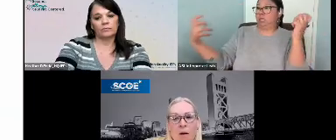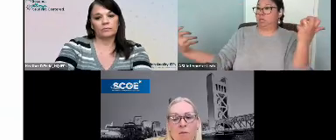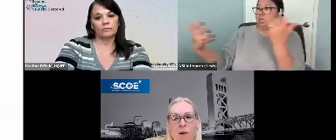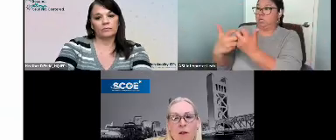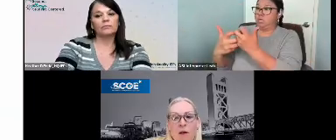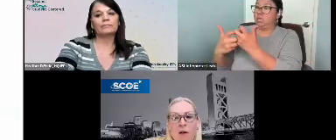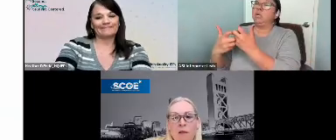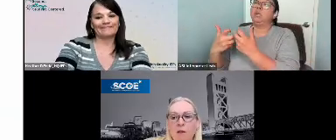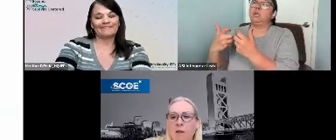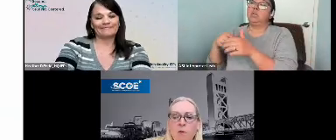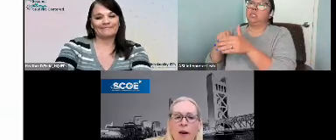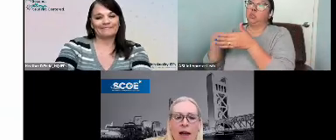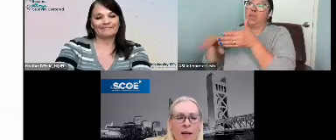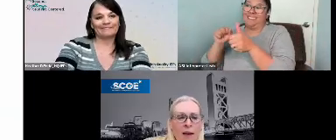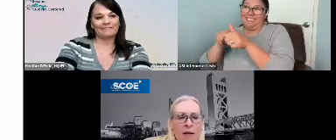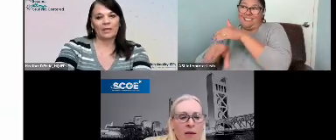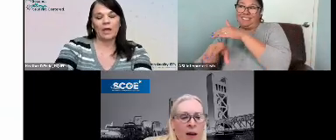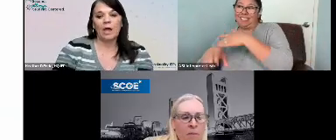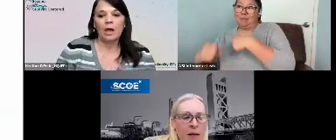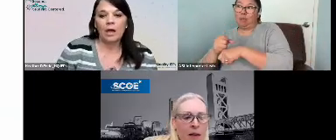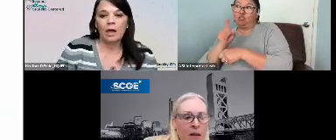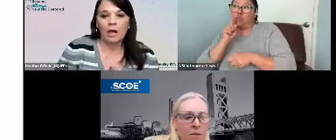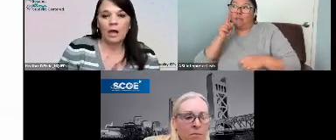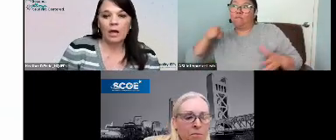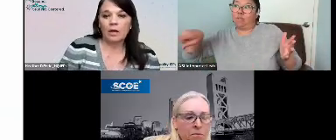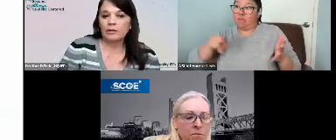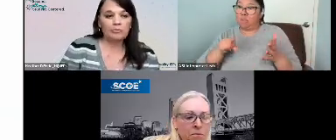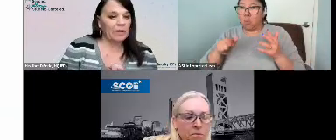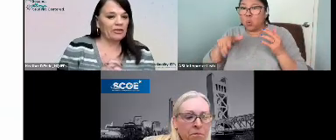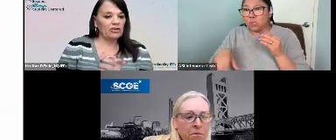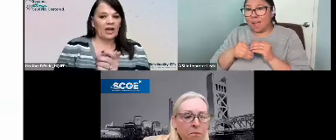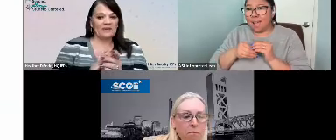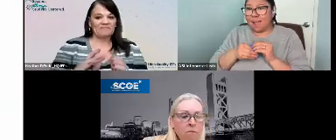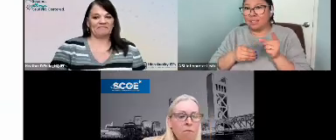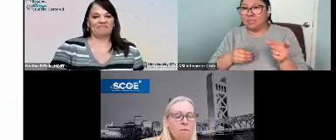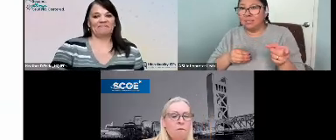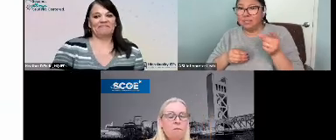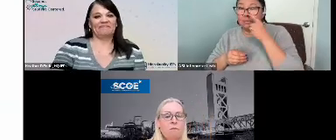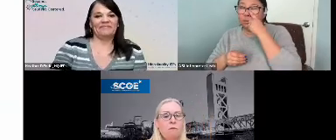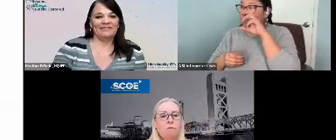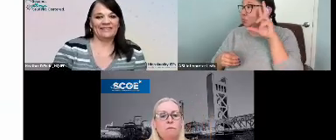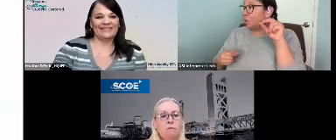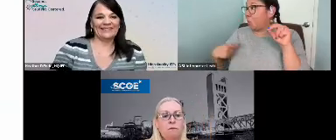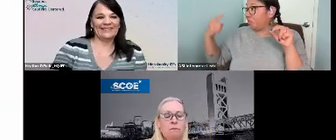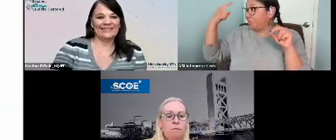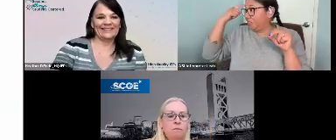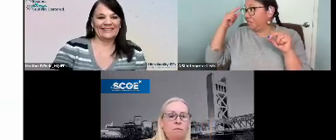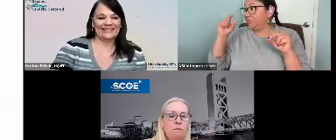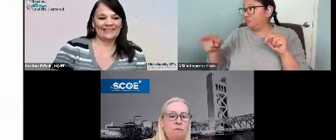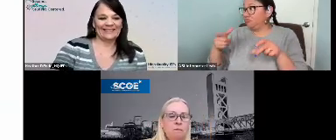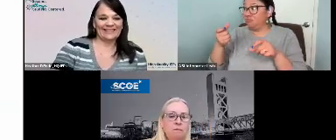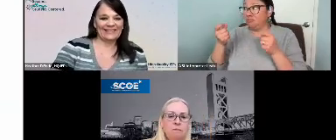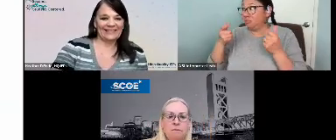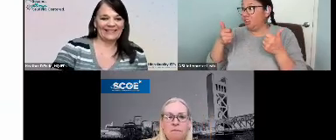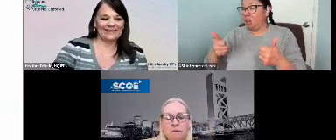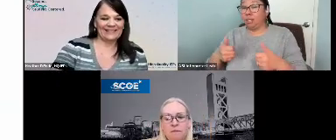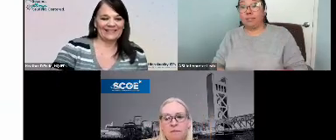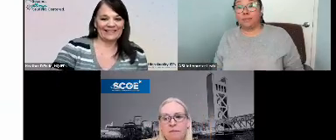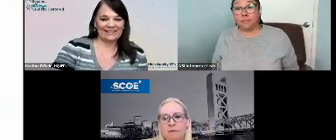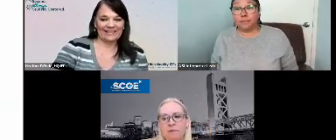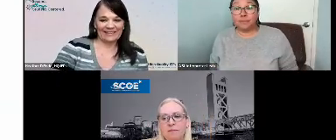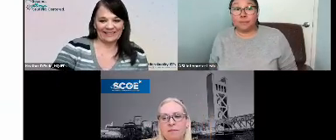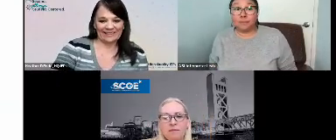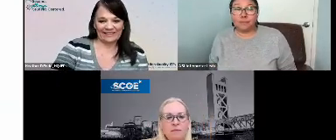real for them. Did you want to add anything else to that piece, Heather? Nope. I think you got it